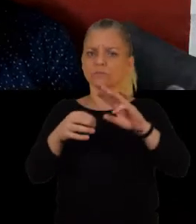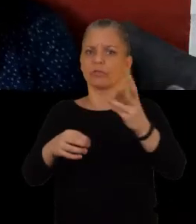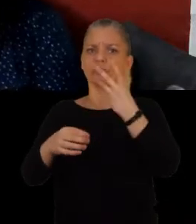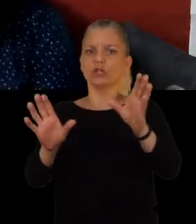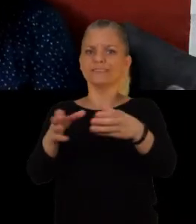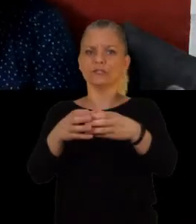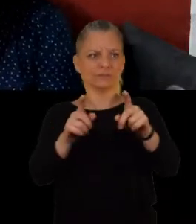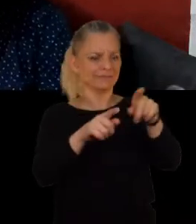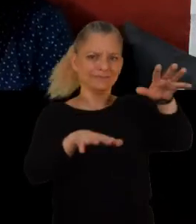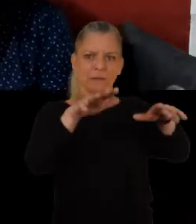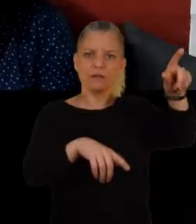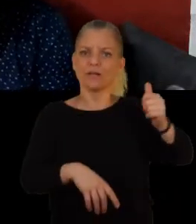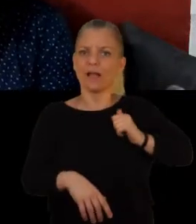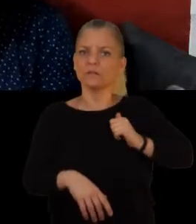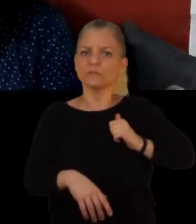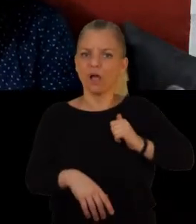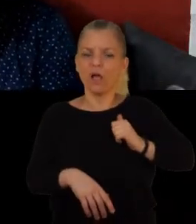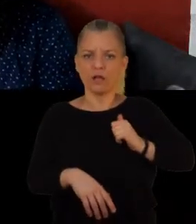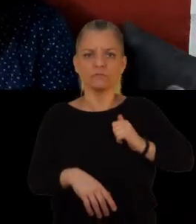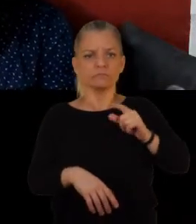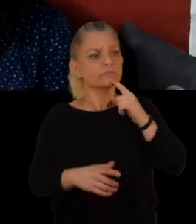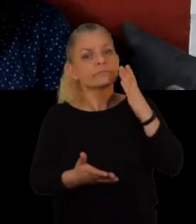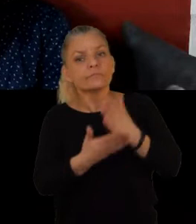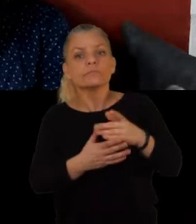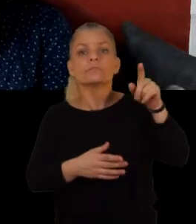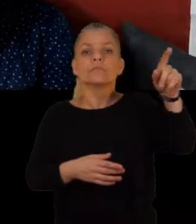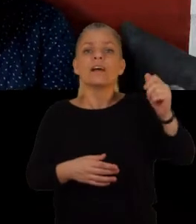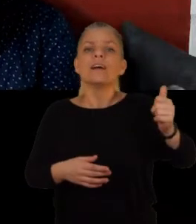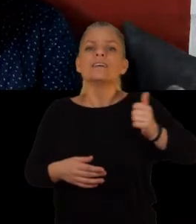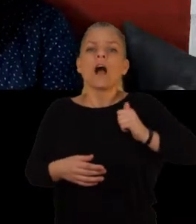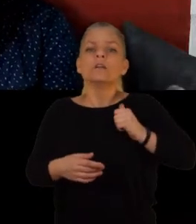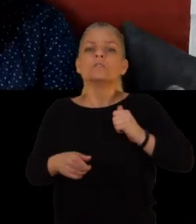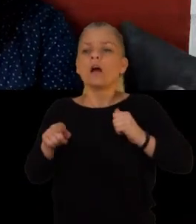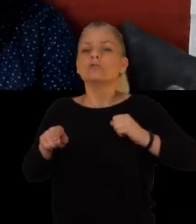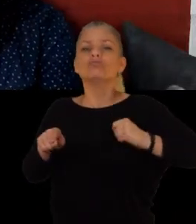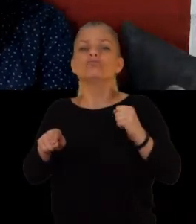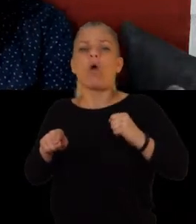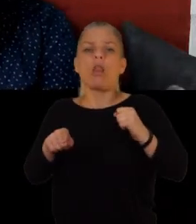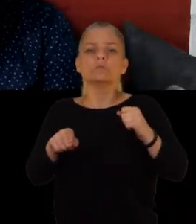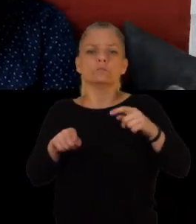because that is similar to Canada i would say actually in that way Canada and Scotland have